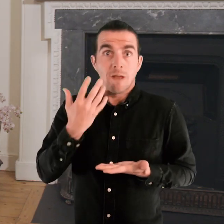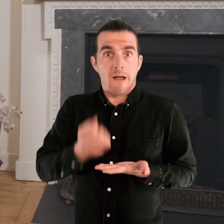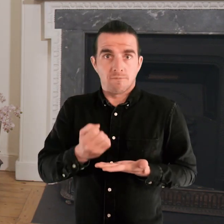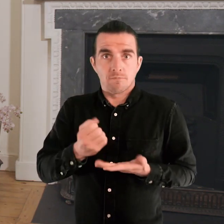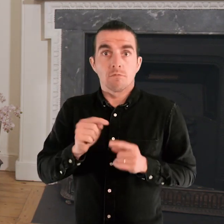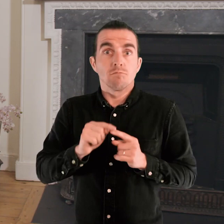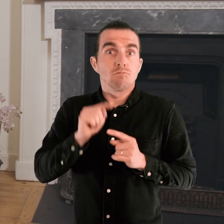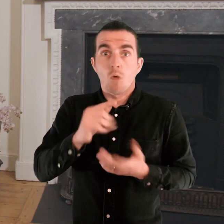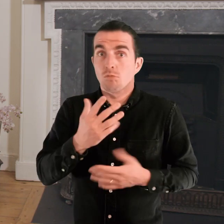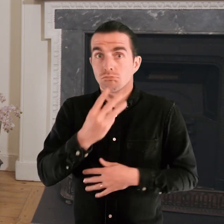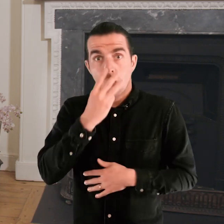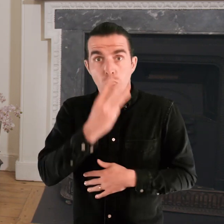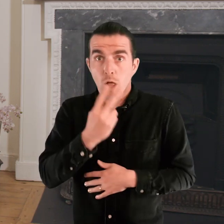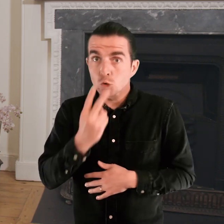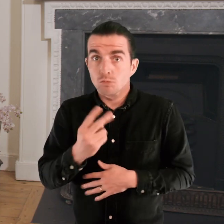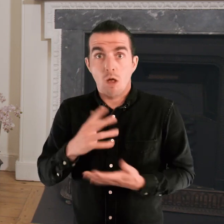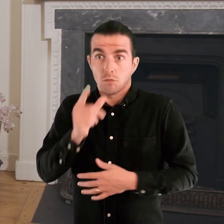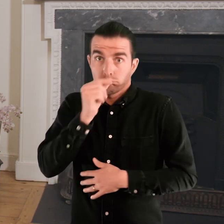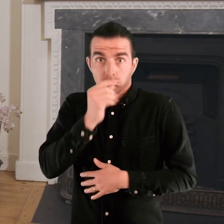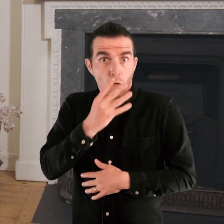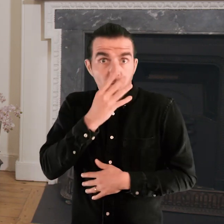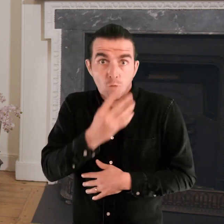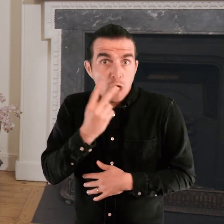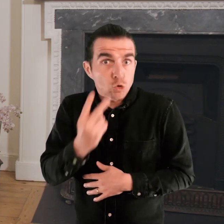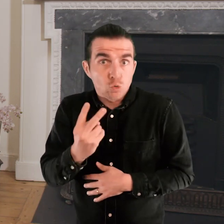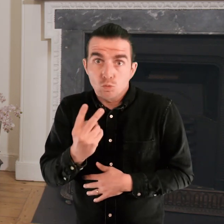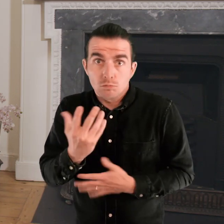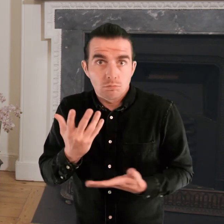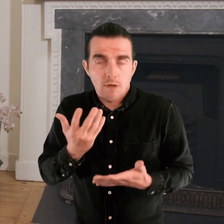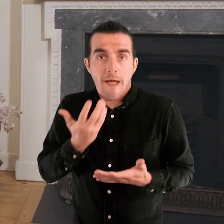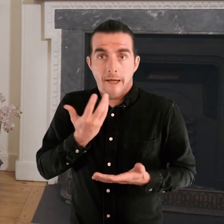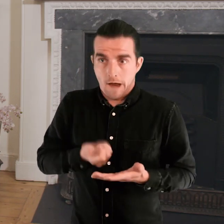at the age of 32 or even the age of 42,